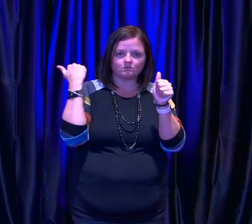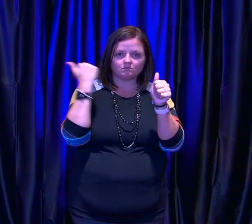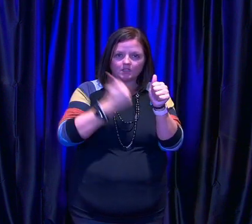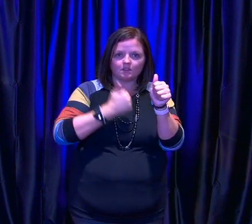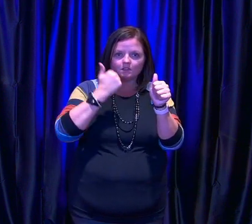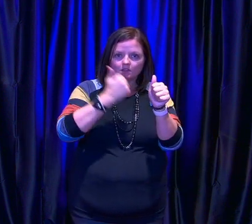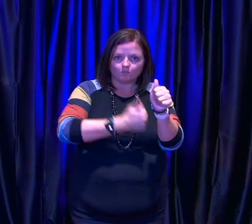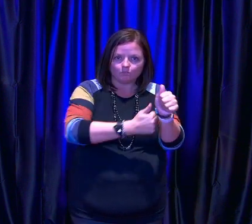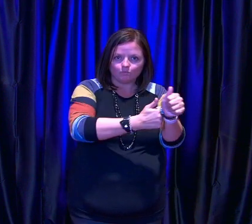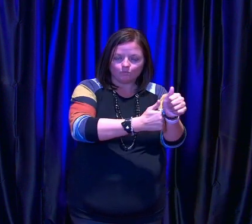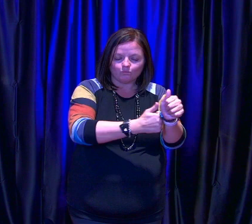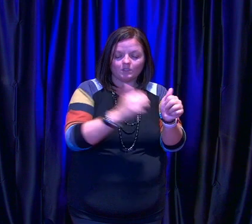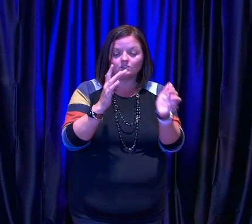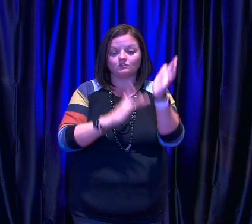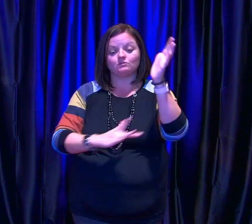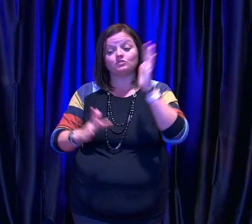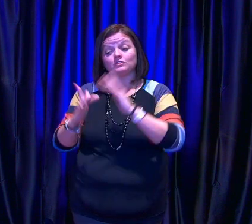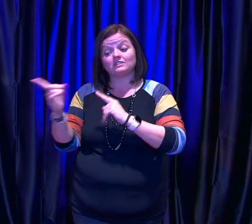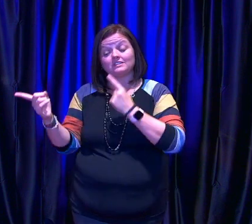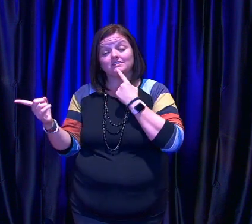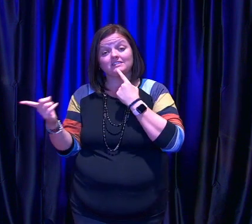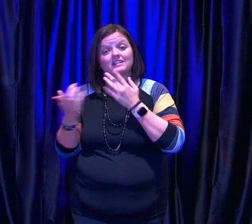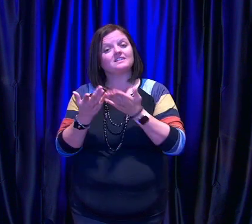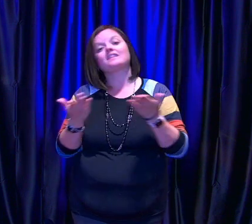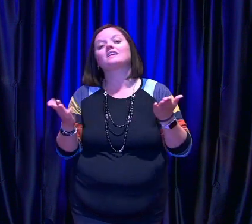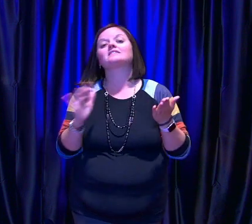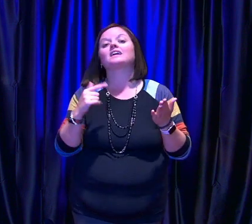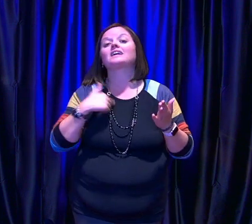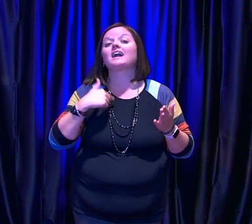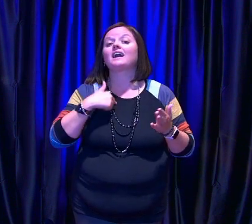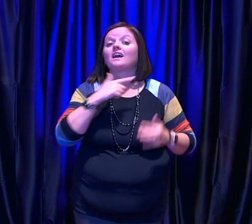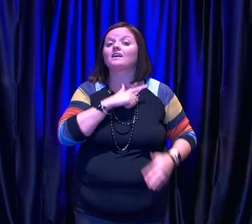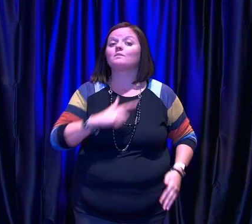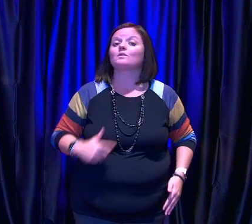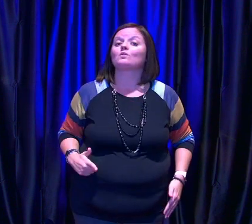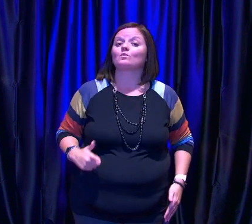and so Jesus says things like i am the Lord of the sabbath